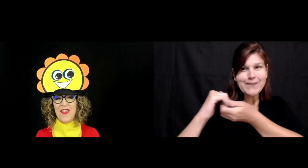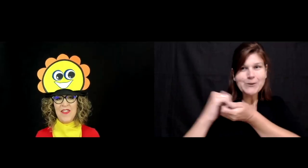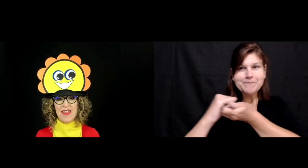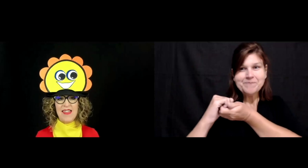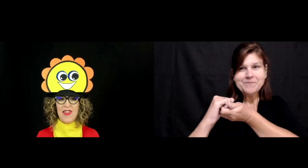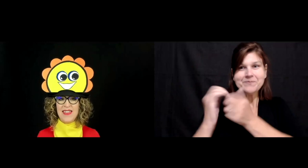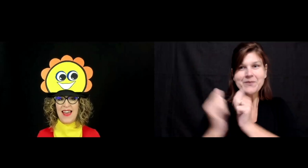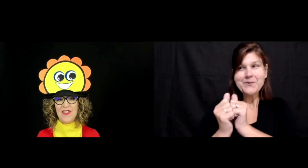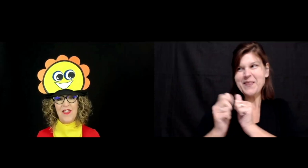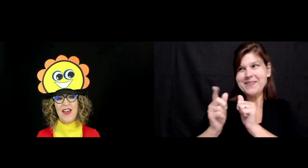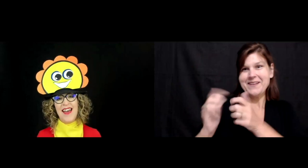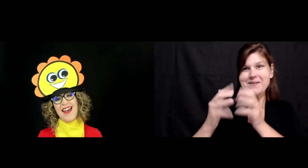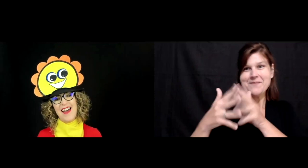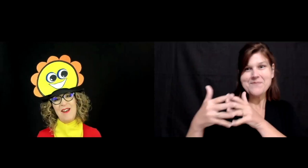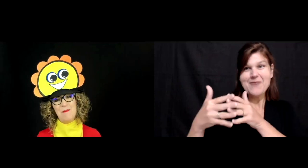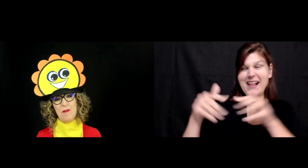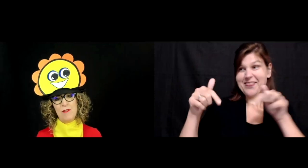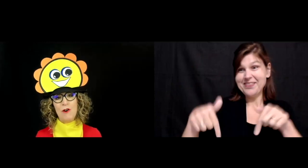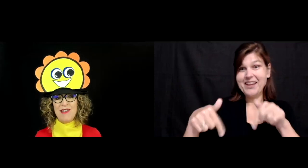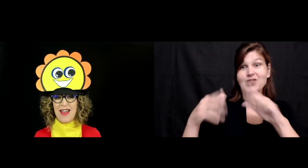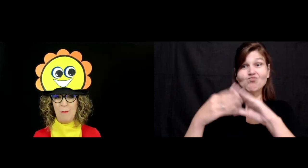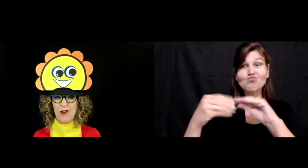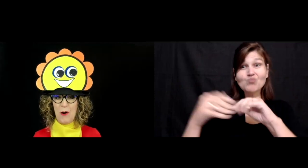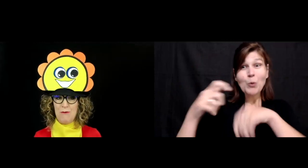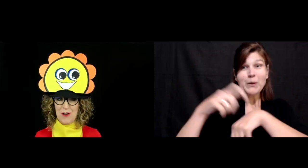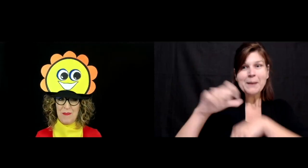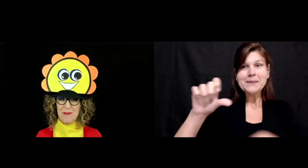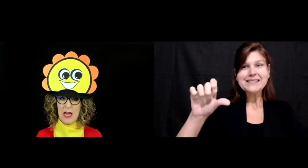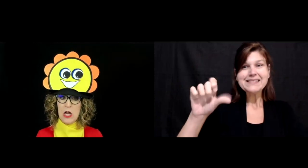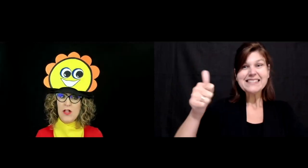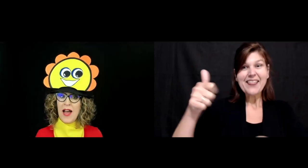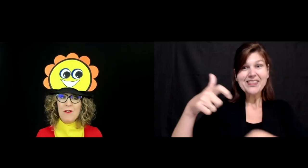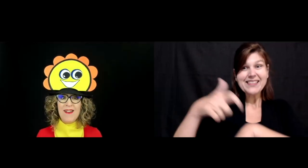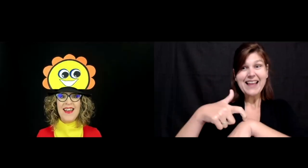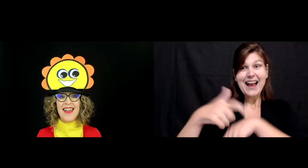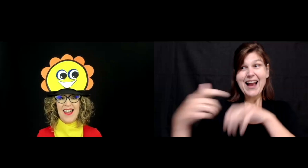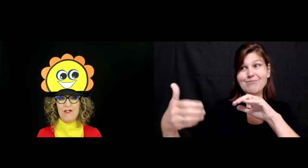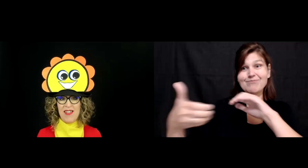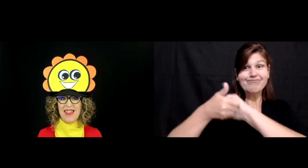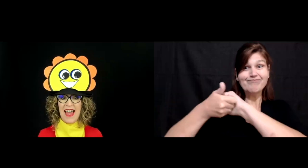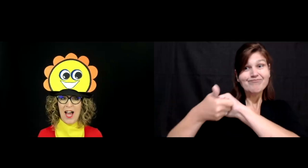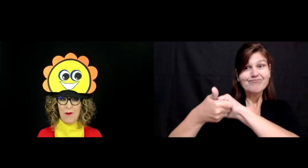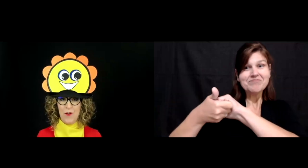I think this is the 10th "Story Time Show" run. So I have a really interesting hour for you